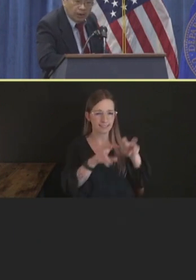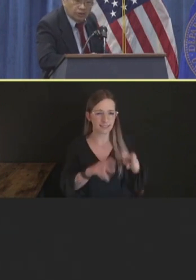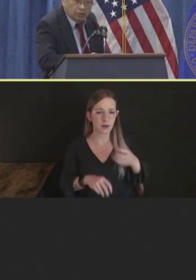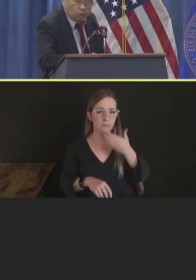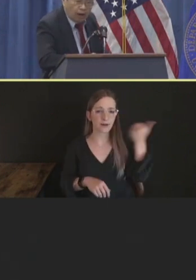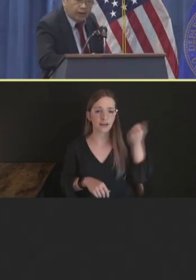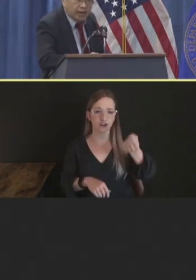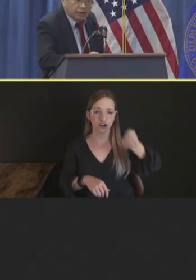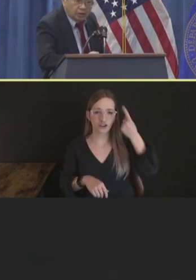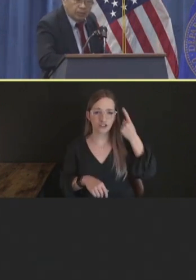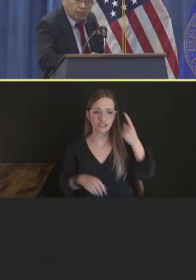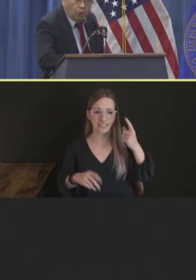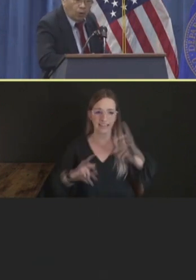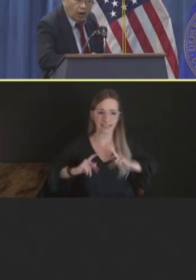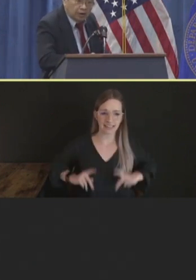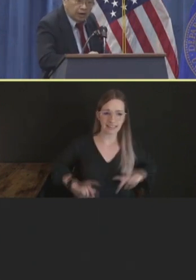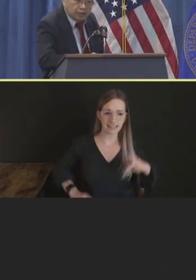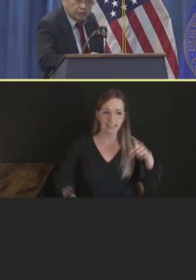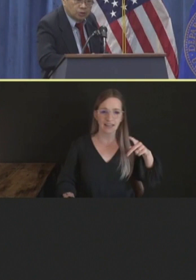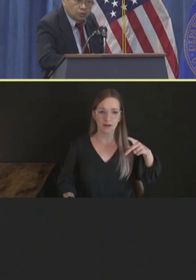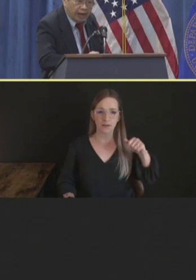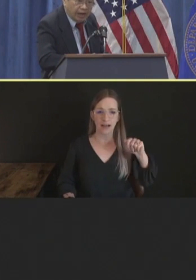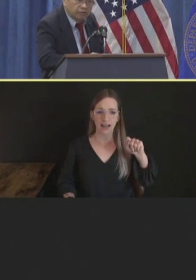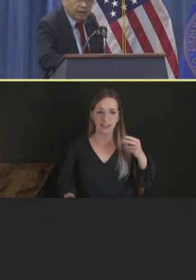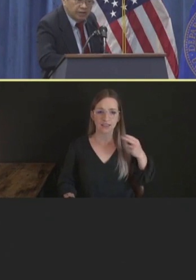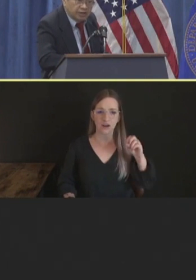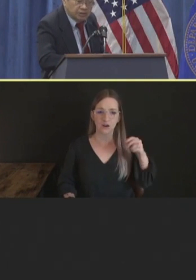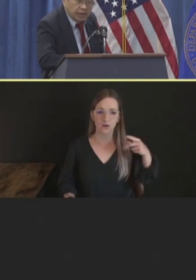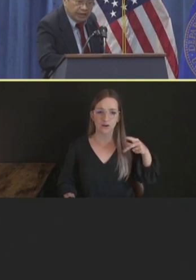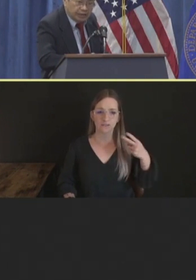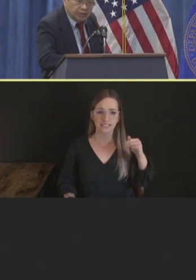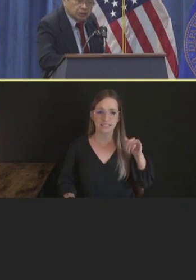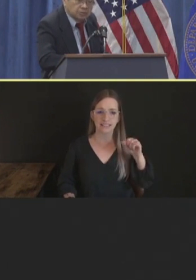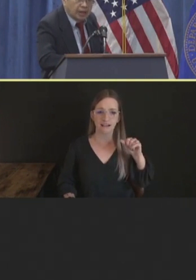of why some people are unlucky to have these AEs.